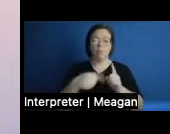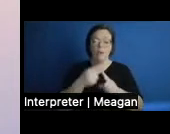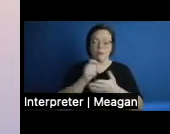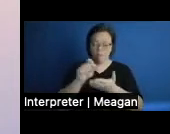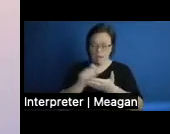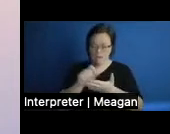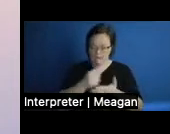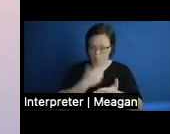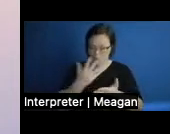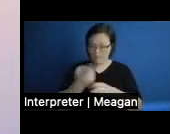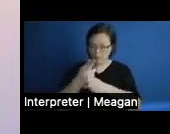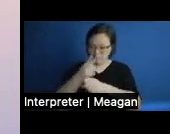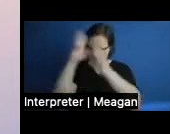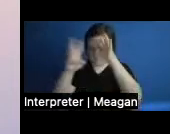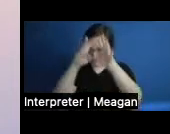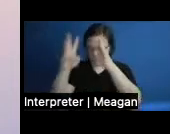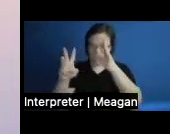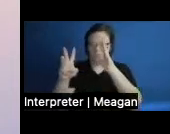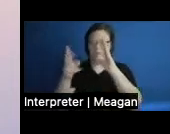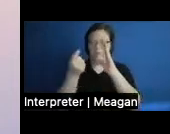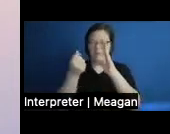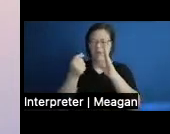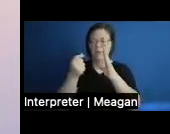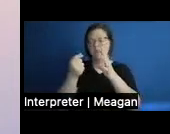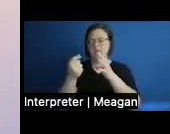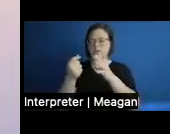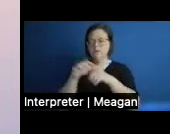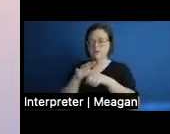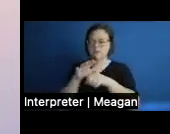when I'm using my imagination, I'm at least in a space that is a little bit of defined despair.